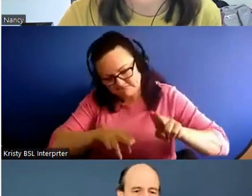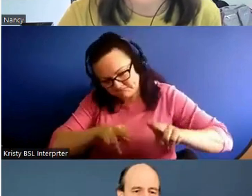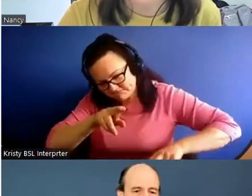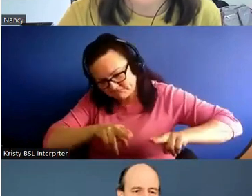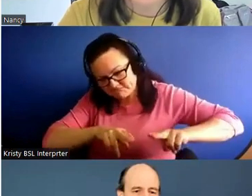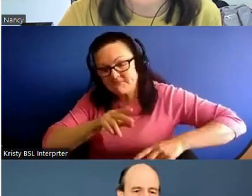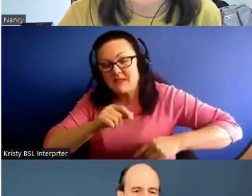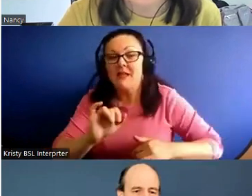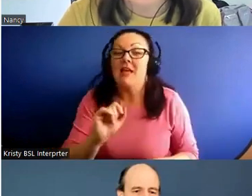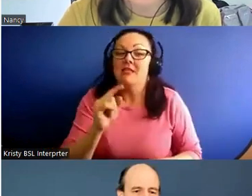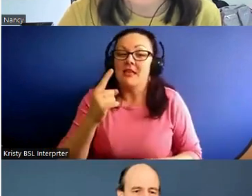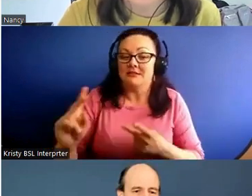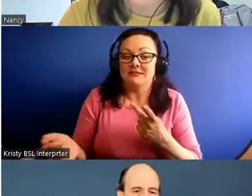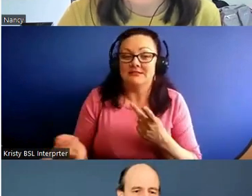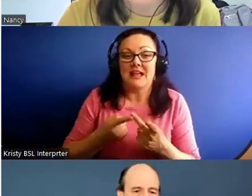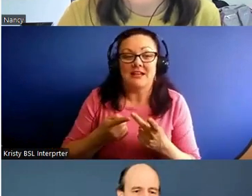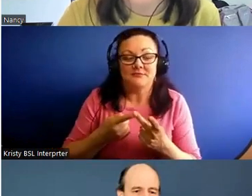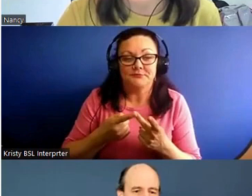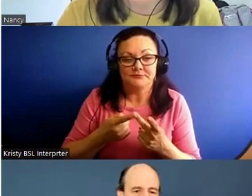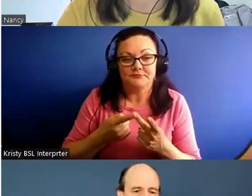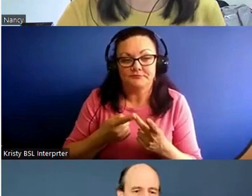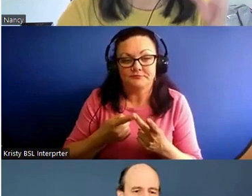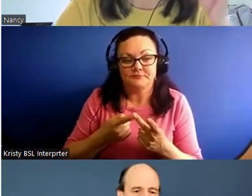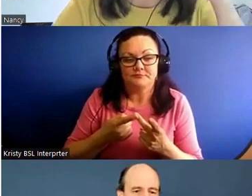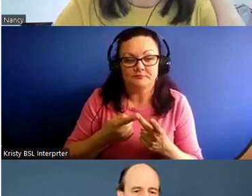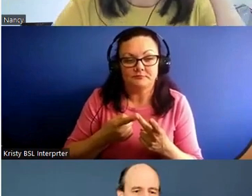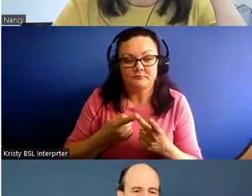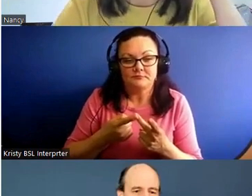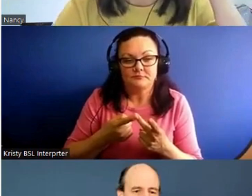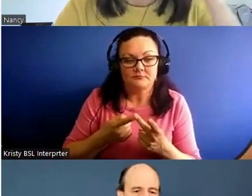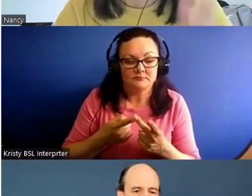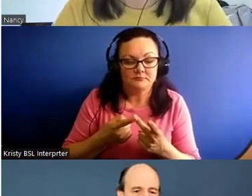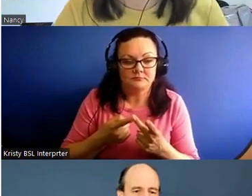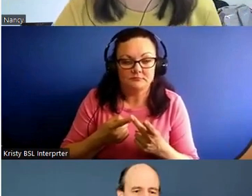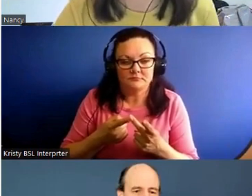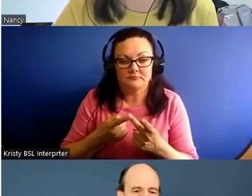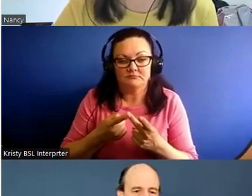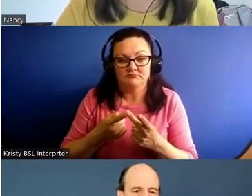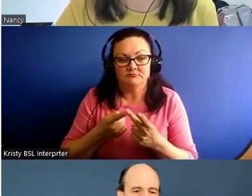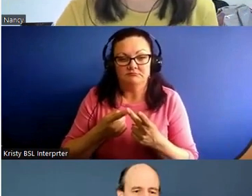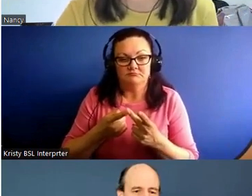Second of all it is to gauge whether what we are doing is